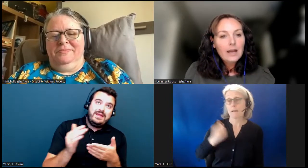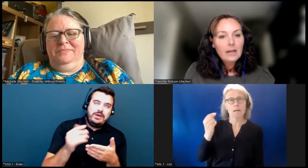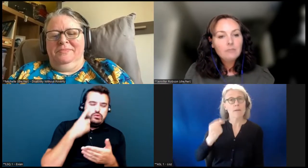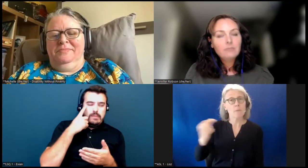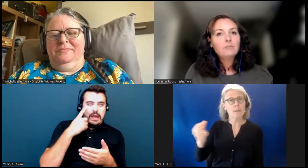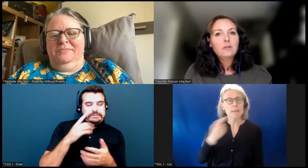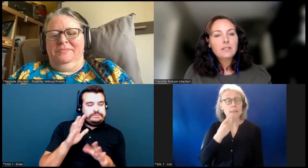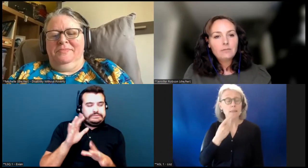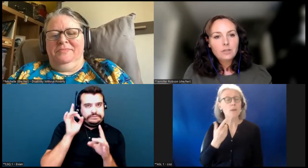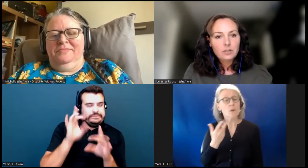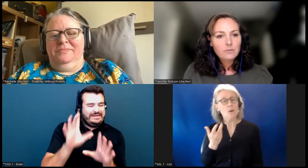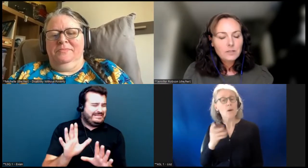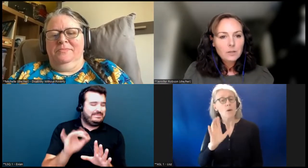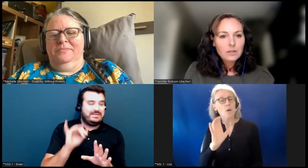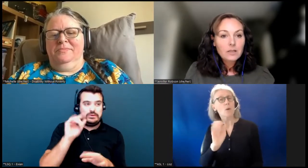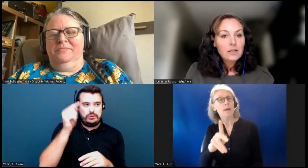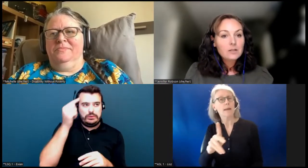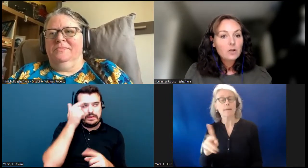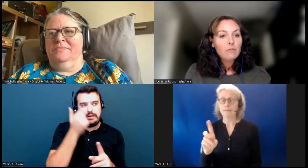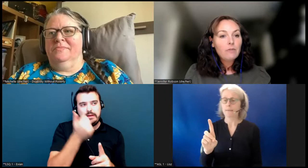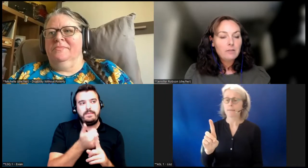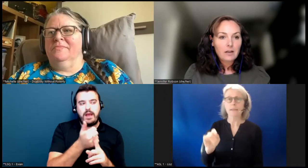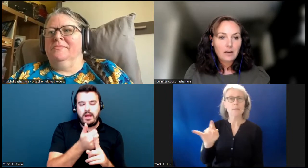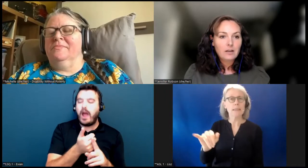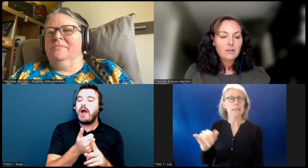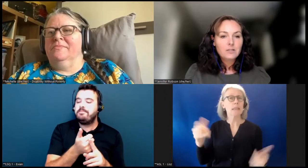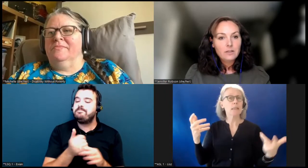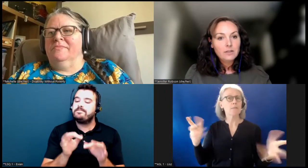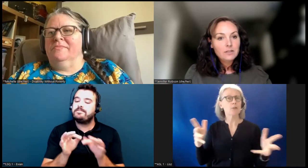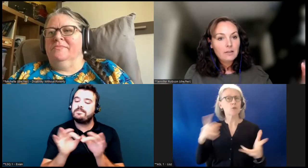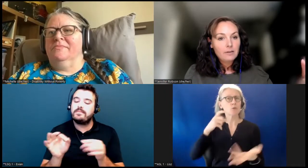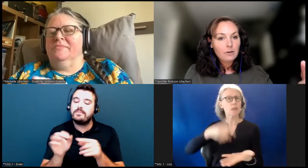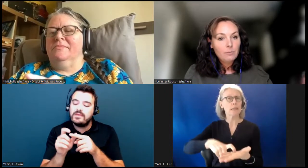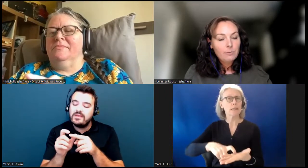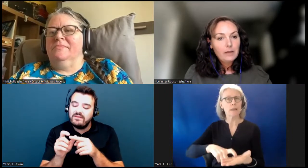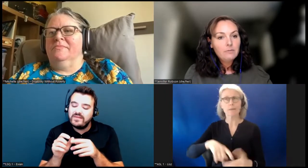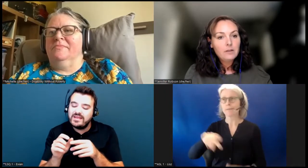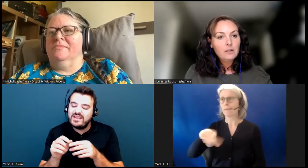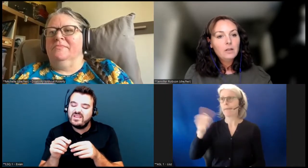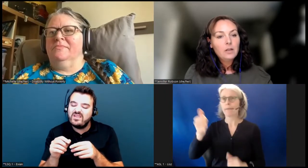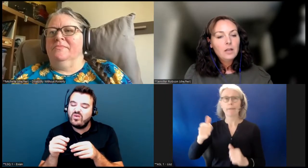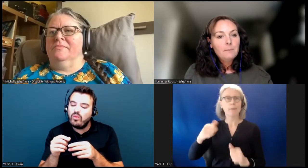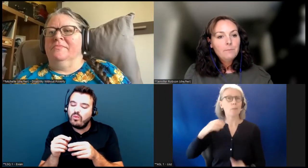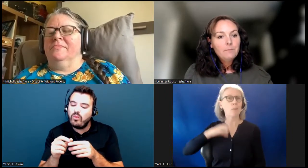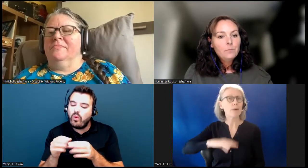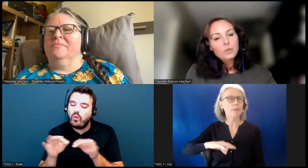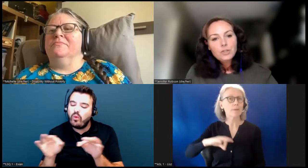HAVE A DEFINITION OF DISABILITY THAT IS ALREADY RECOGNIZED IN, IN OTHER BENEFIT. WE WILL JUST